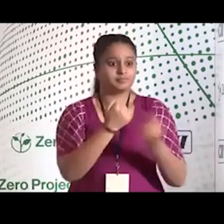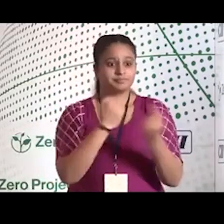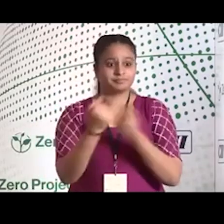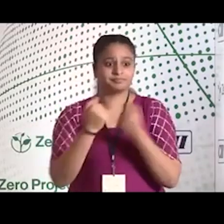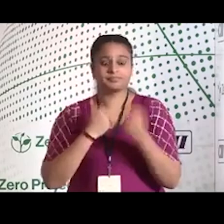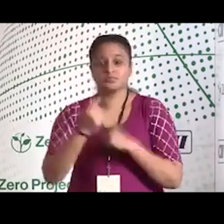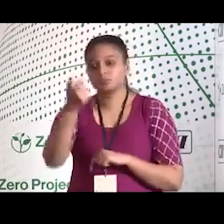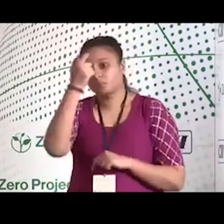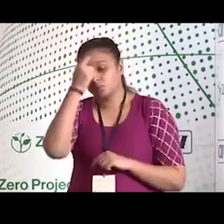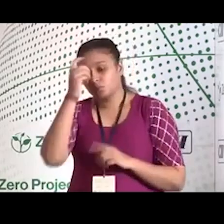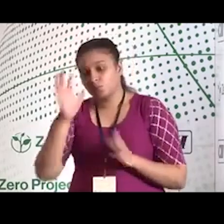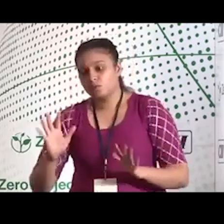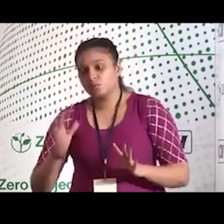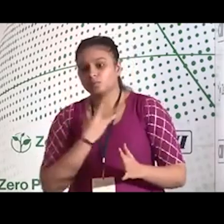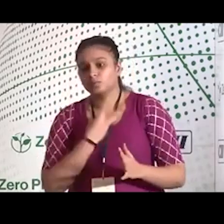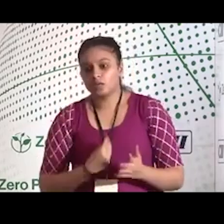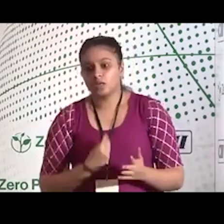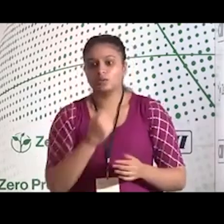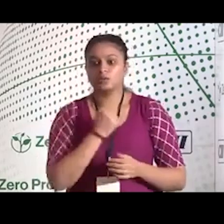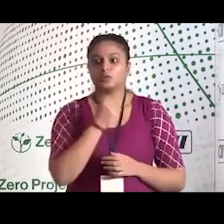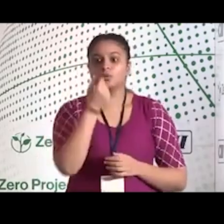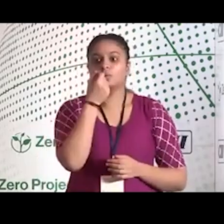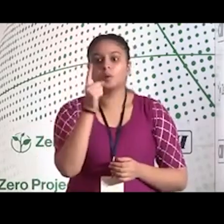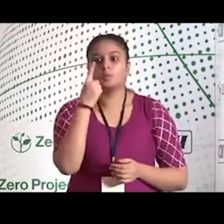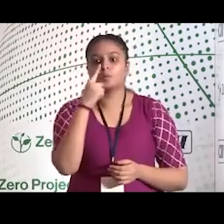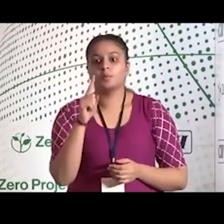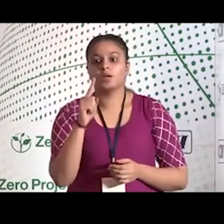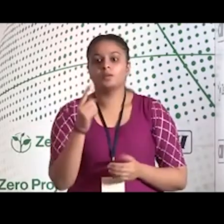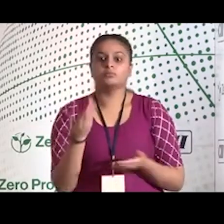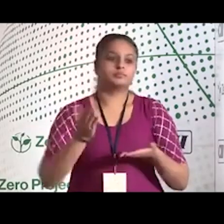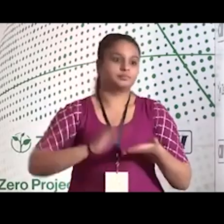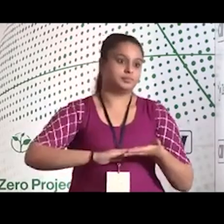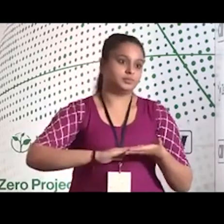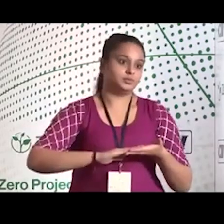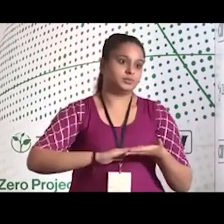merely matter people committee chair Digger Nibley made his application go to